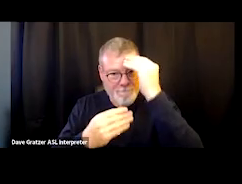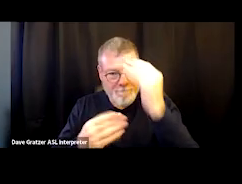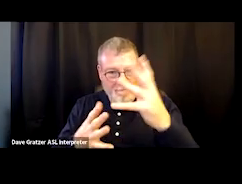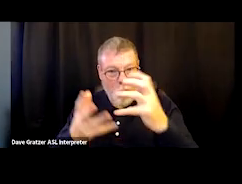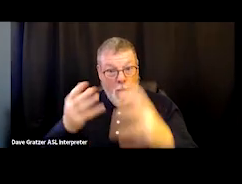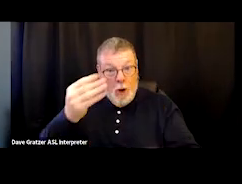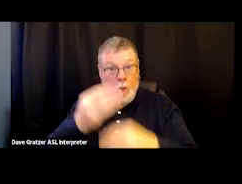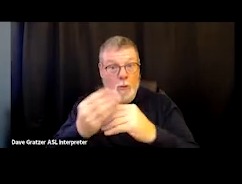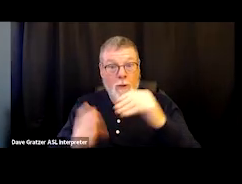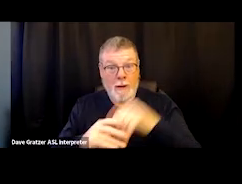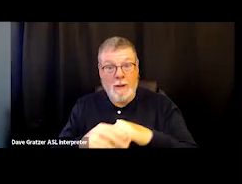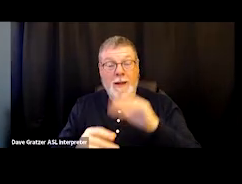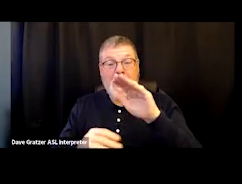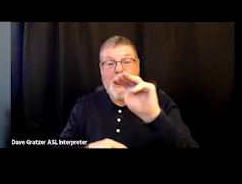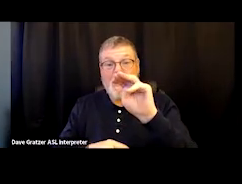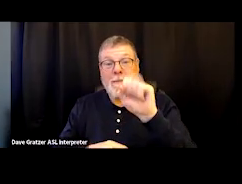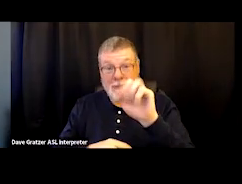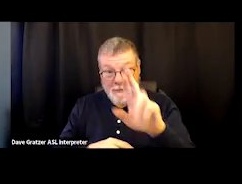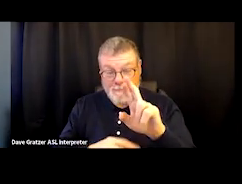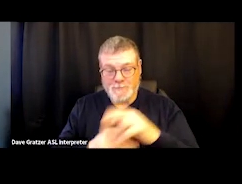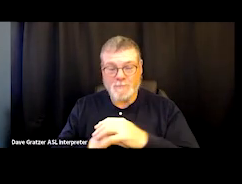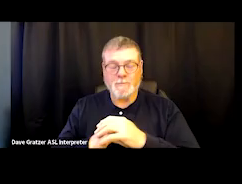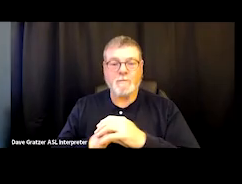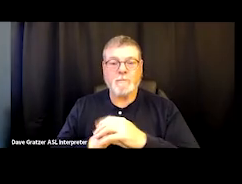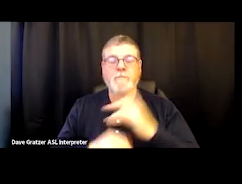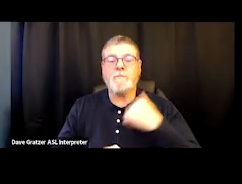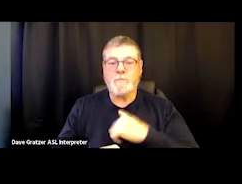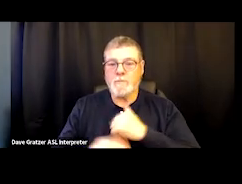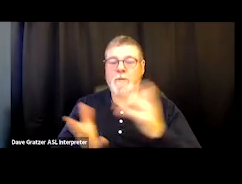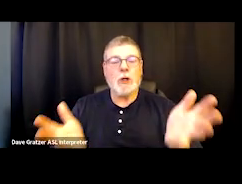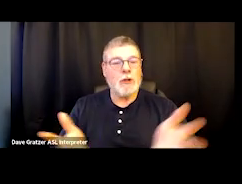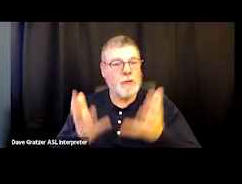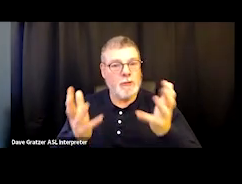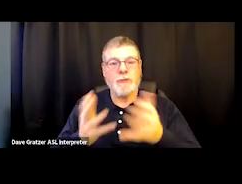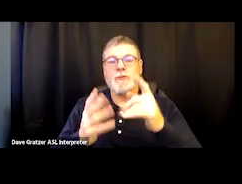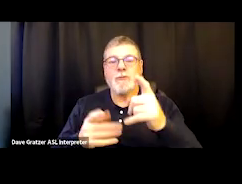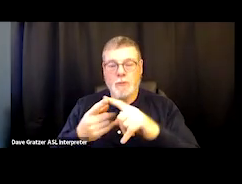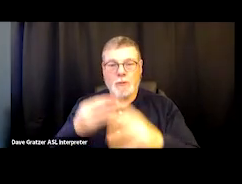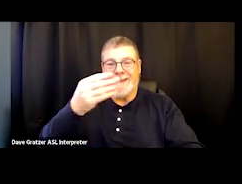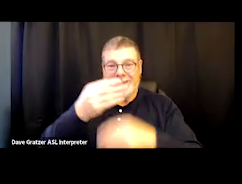in the medical summary report, we encourage you to kind of add the pertinent details